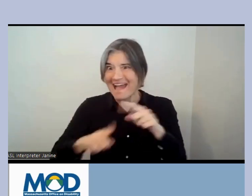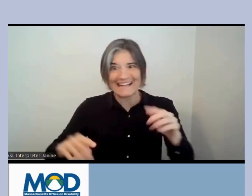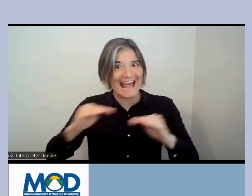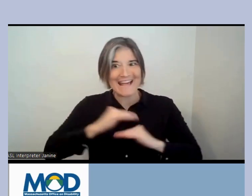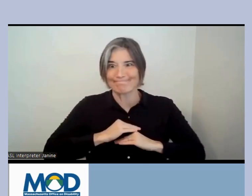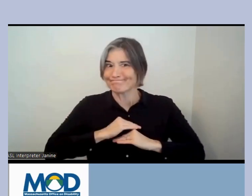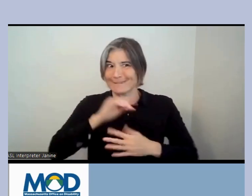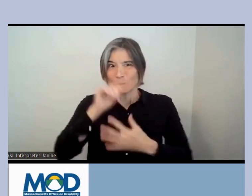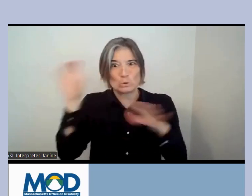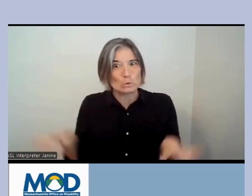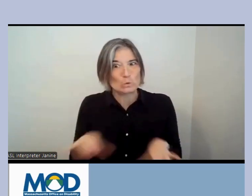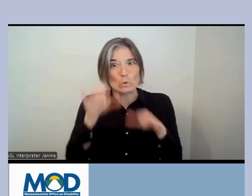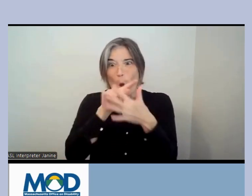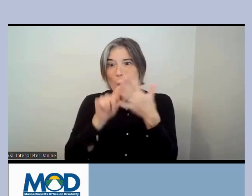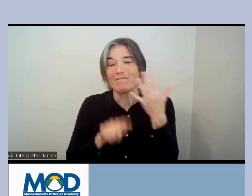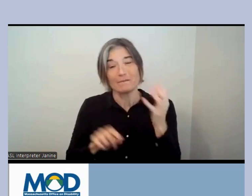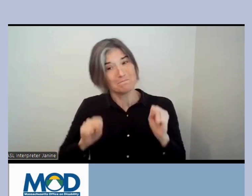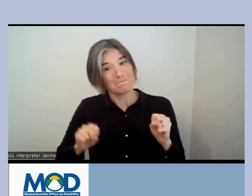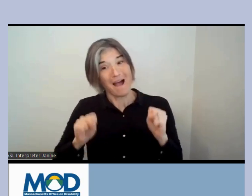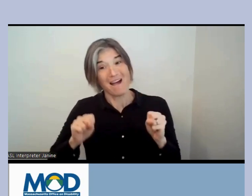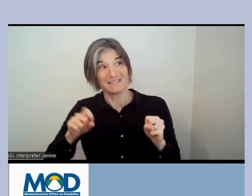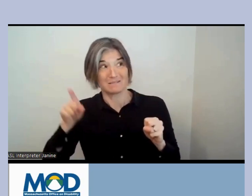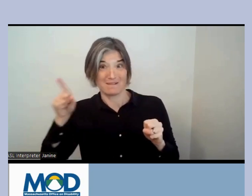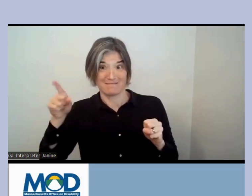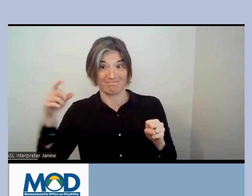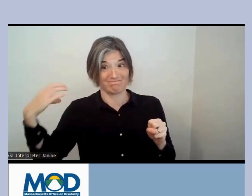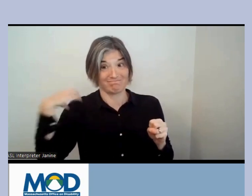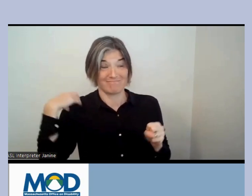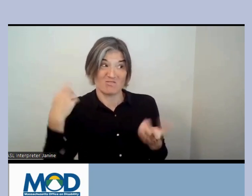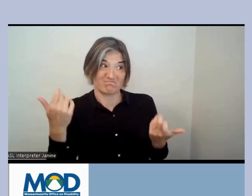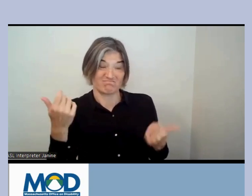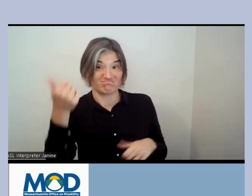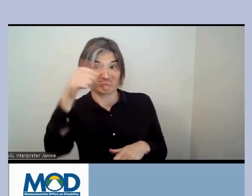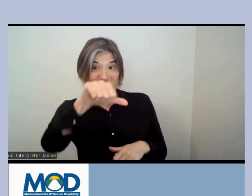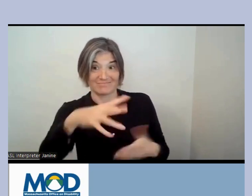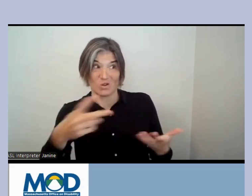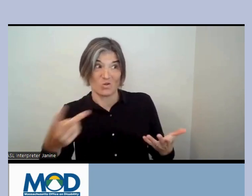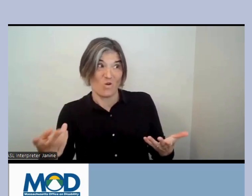So, if you need a reasonable accommodation to perform adequately, it is important